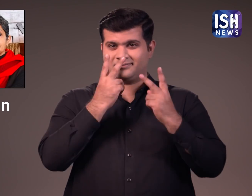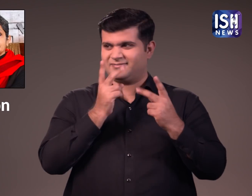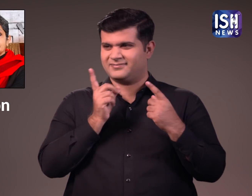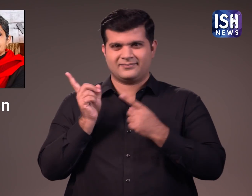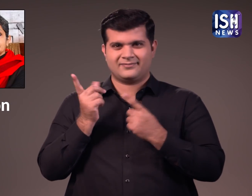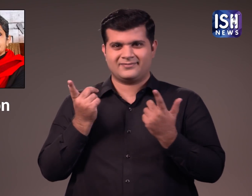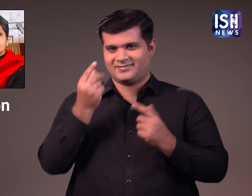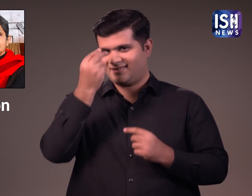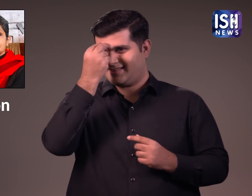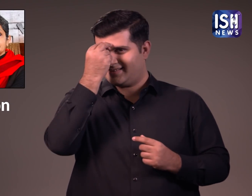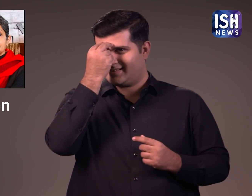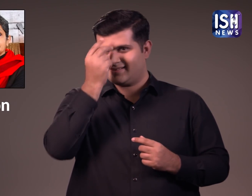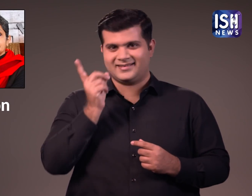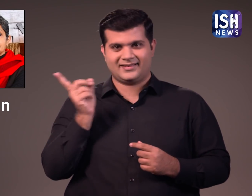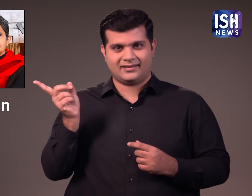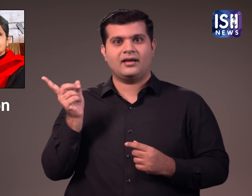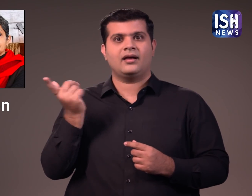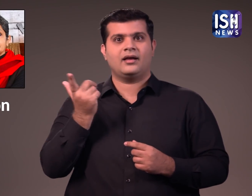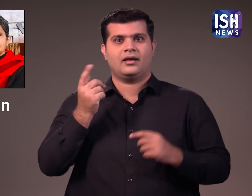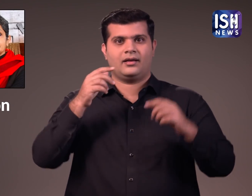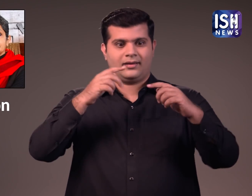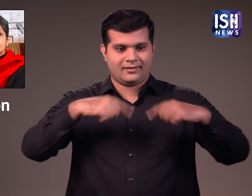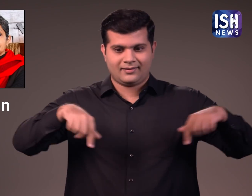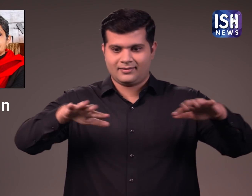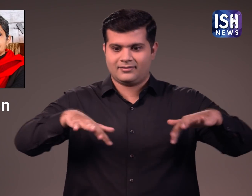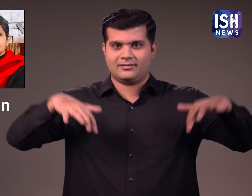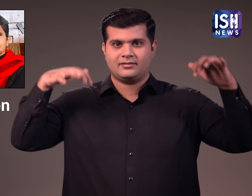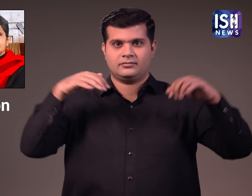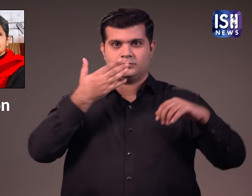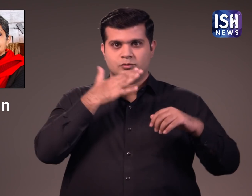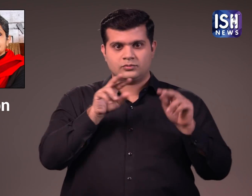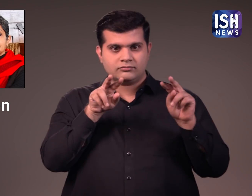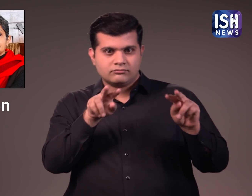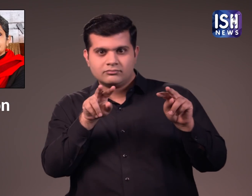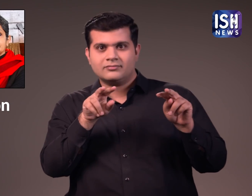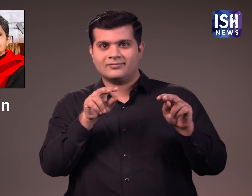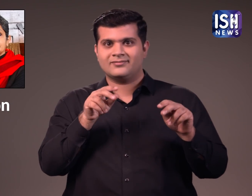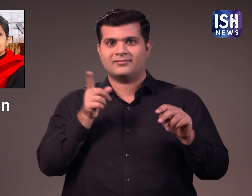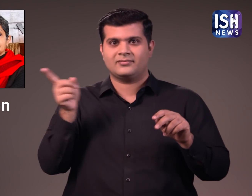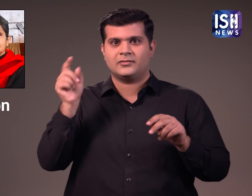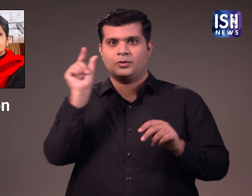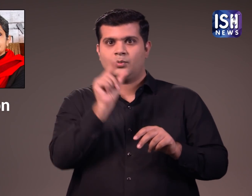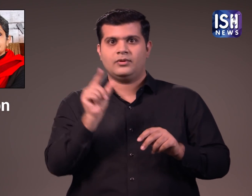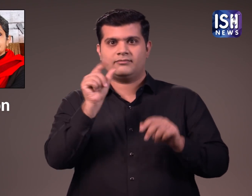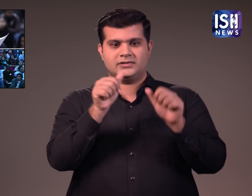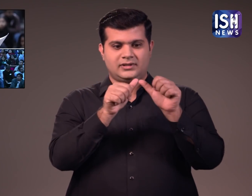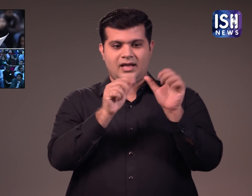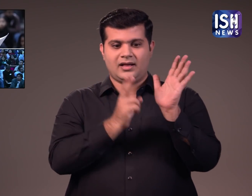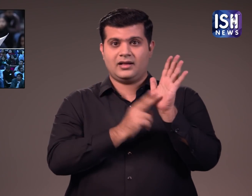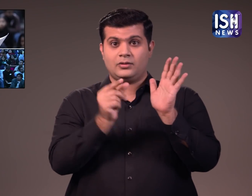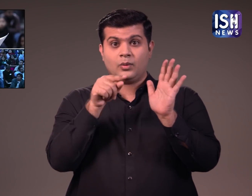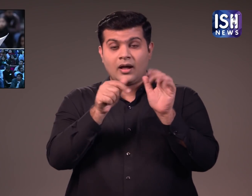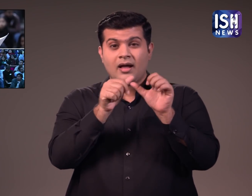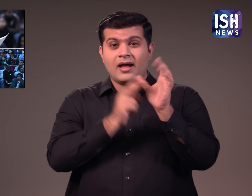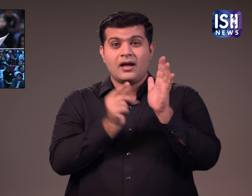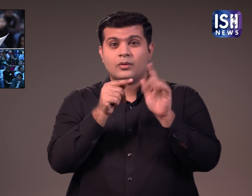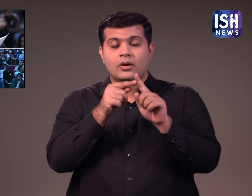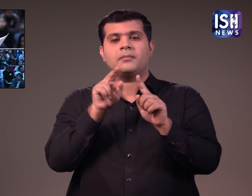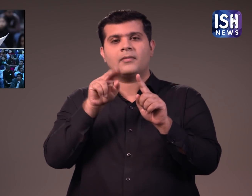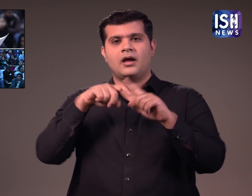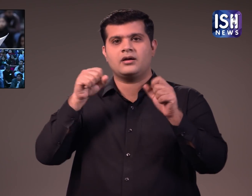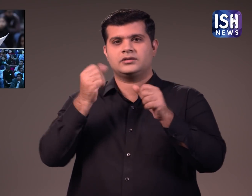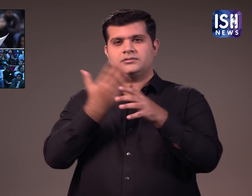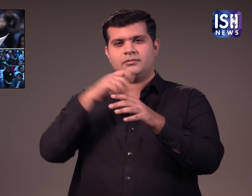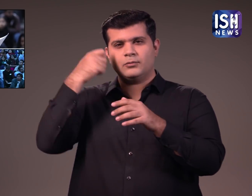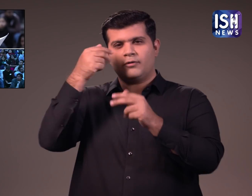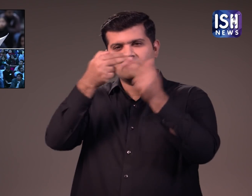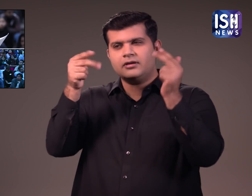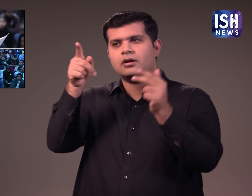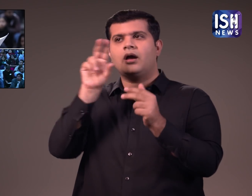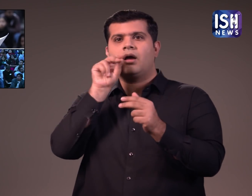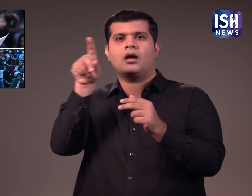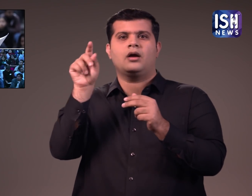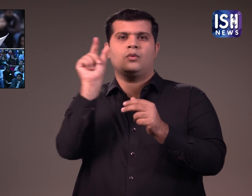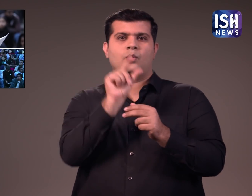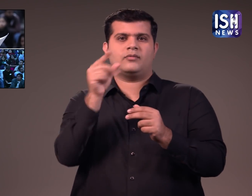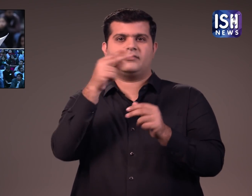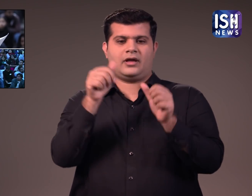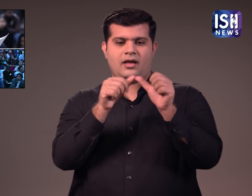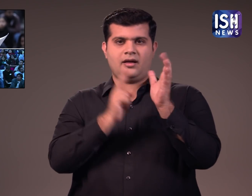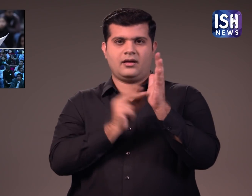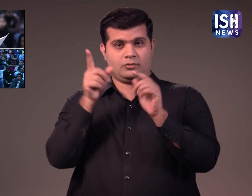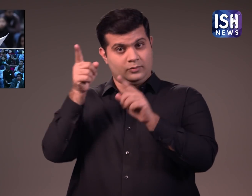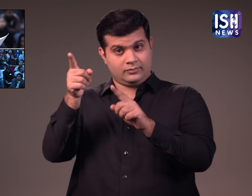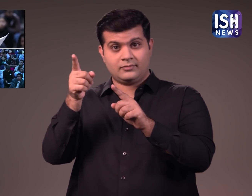The film Kashmir Files showed a university named ANU where a professor, Radhika Menon, is surrounded by the students.